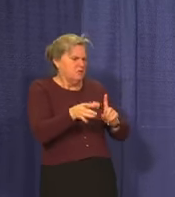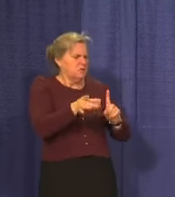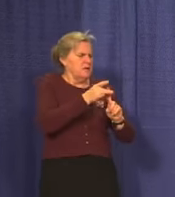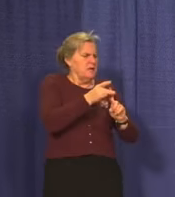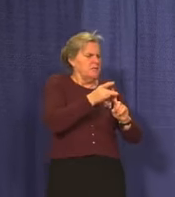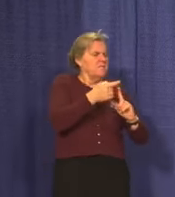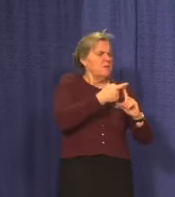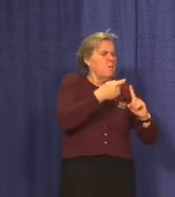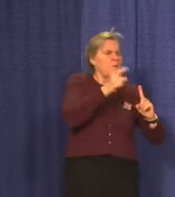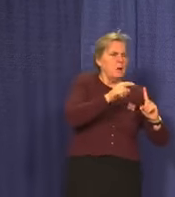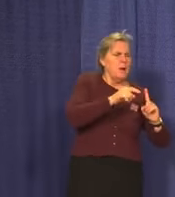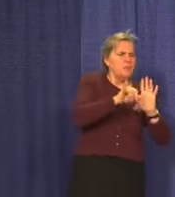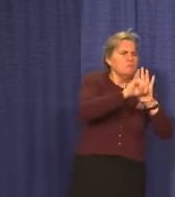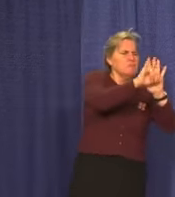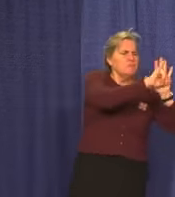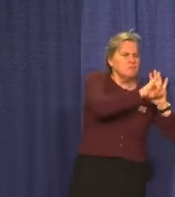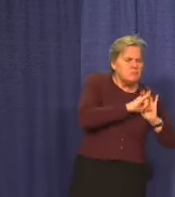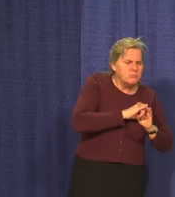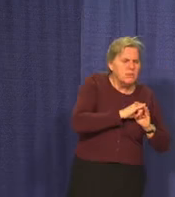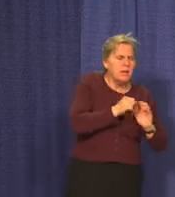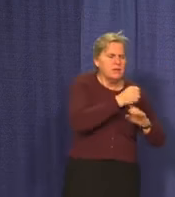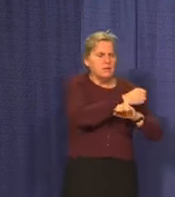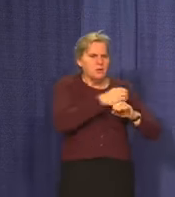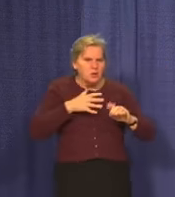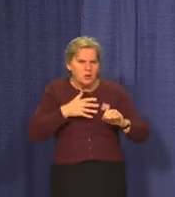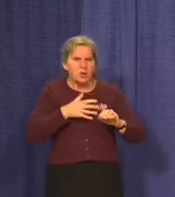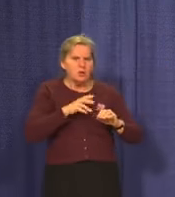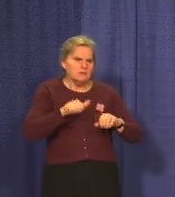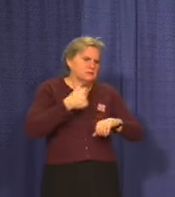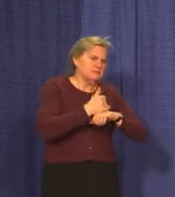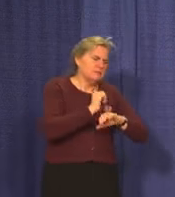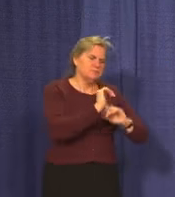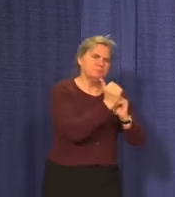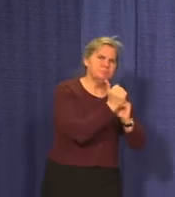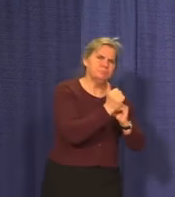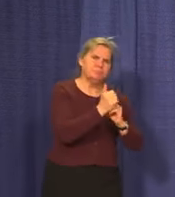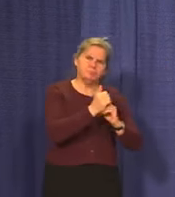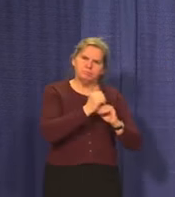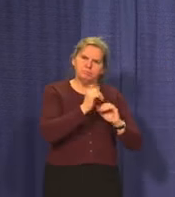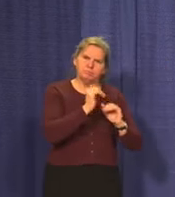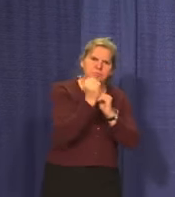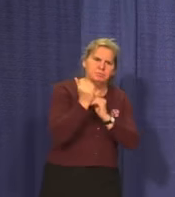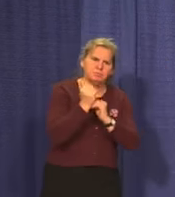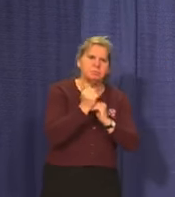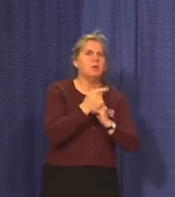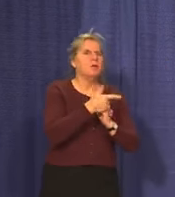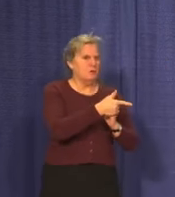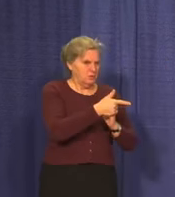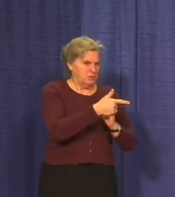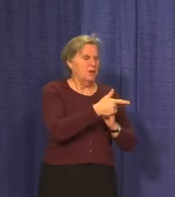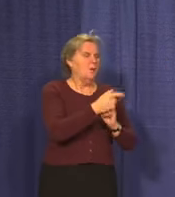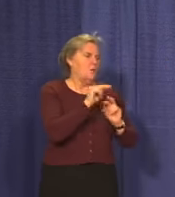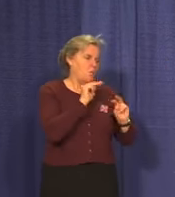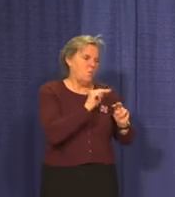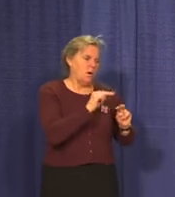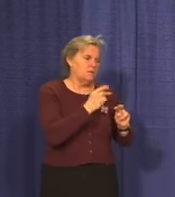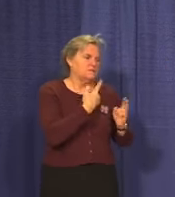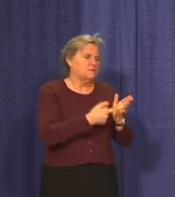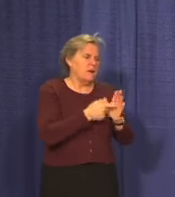TO KNOWN SOURCES AND THEIR EARLY IMPOSITION OF RESTRICTIONS ALL HAVE BEEN IMPRESSIVE TO WATCH.